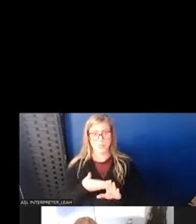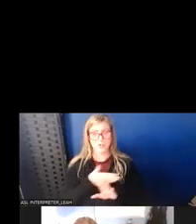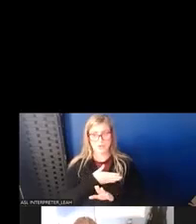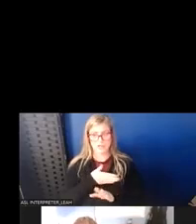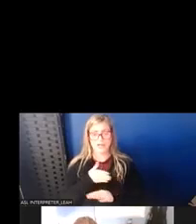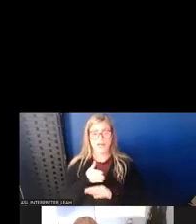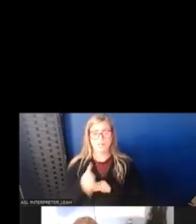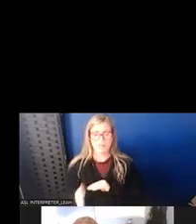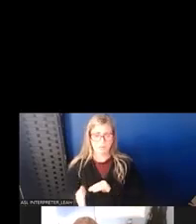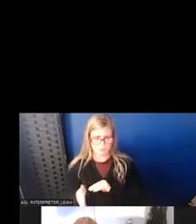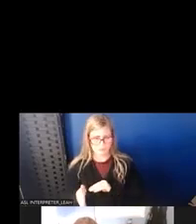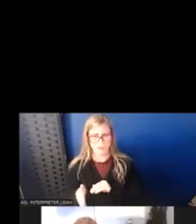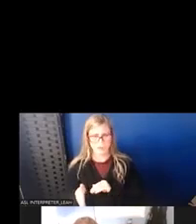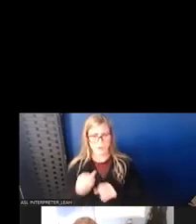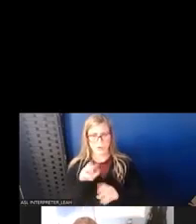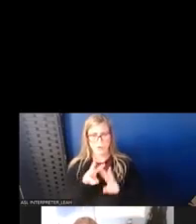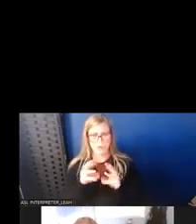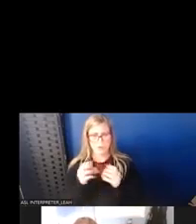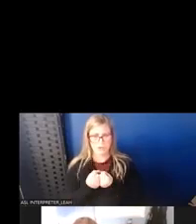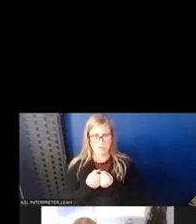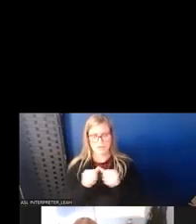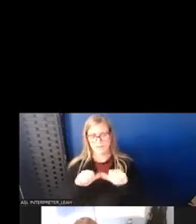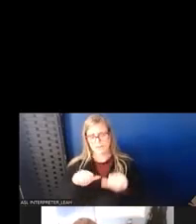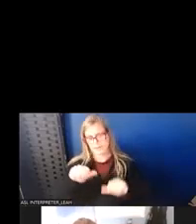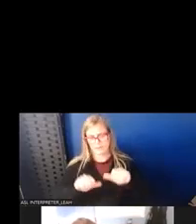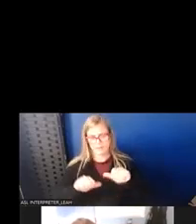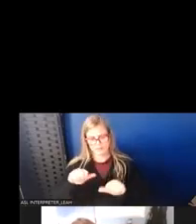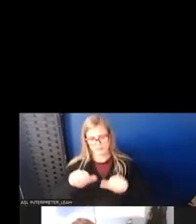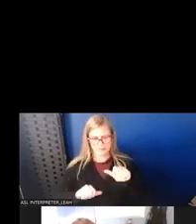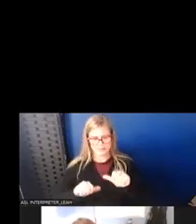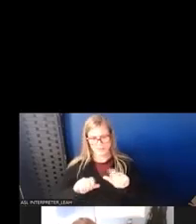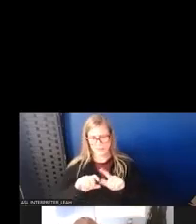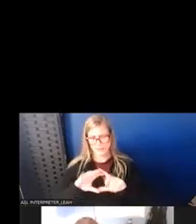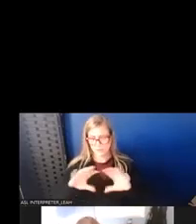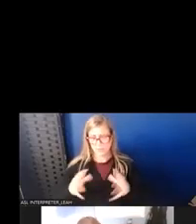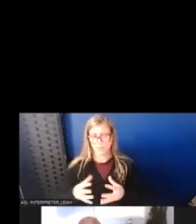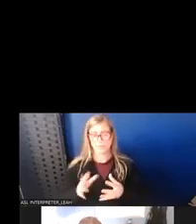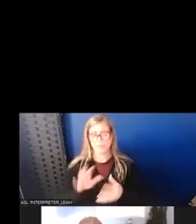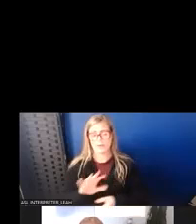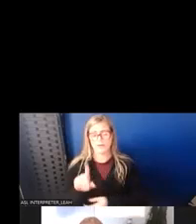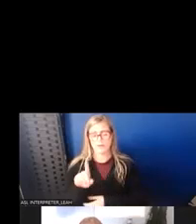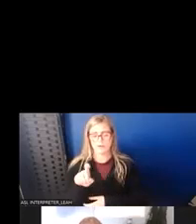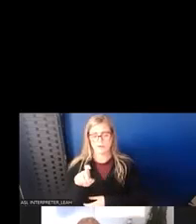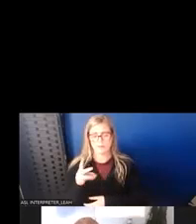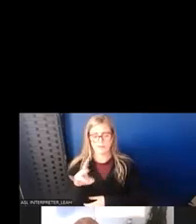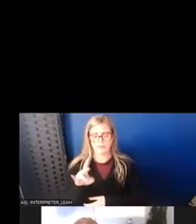assessments of a group of about 117 people initially and at the